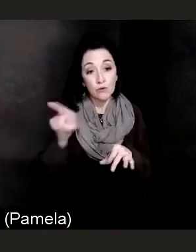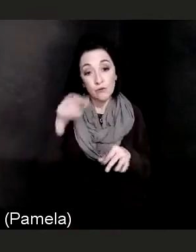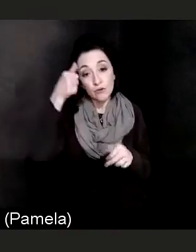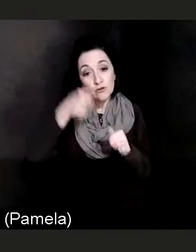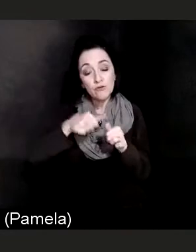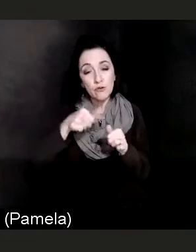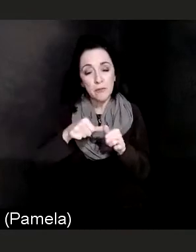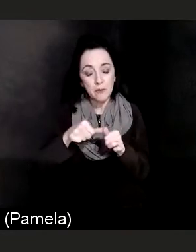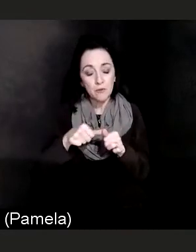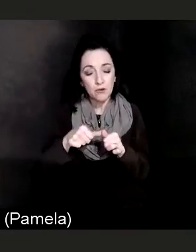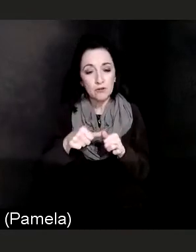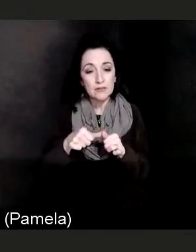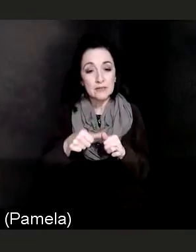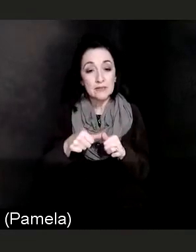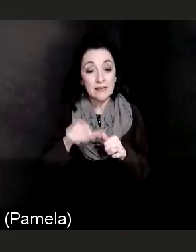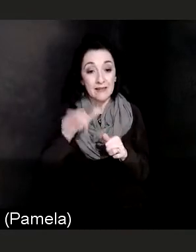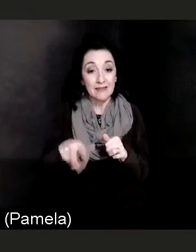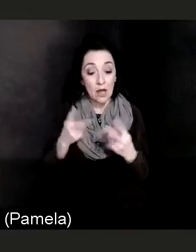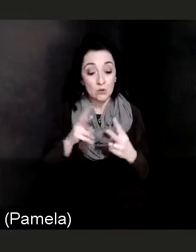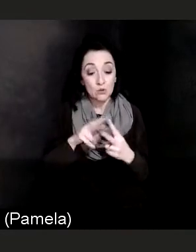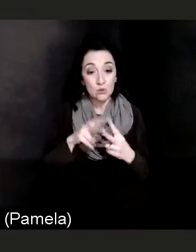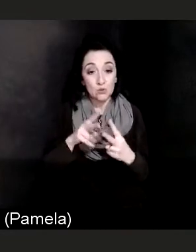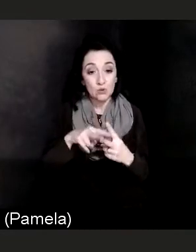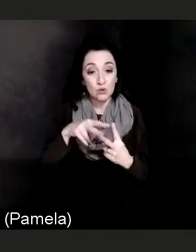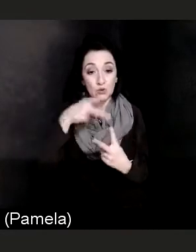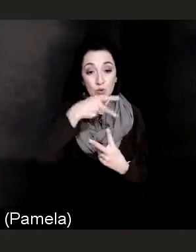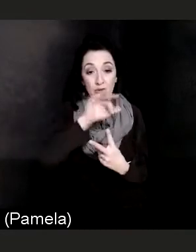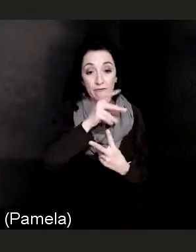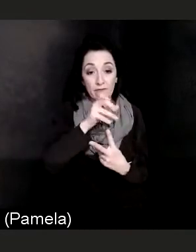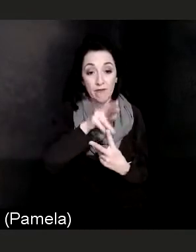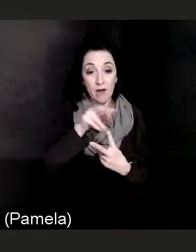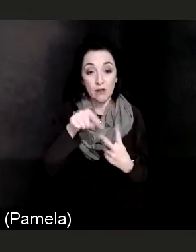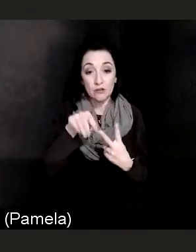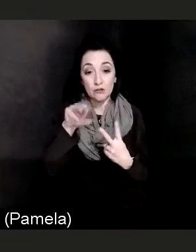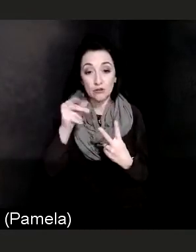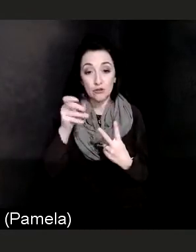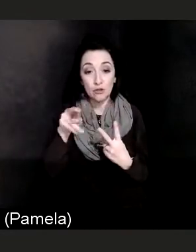these two vaccines were created to help protect us